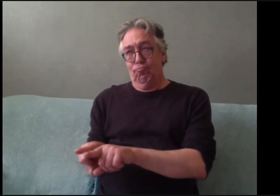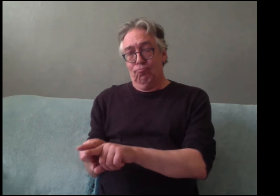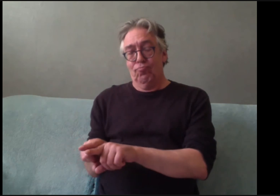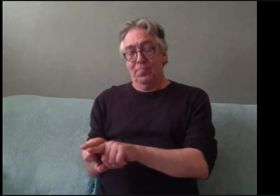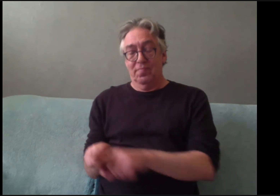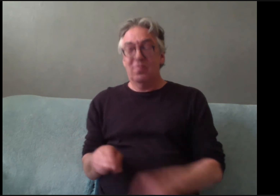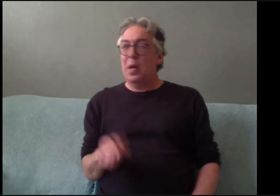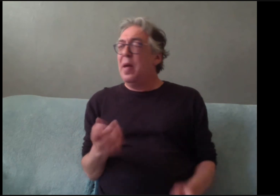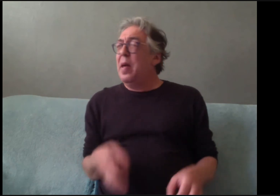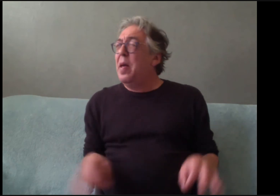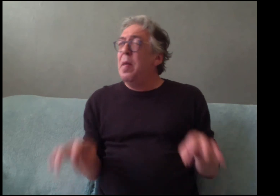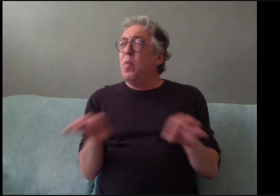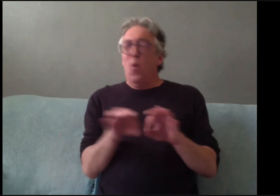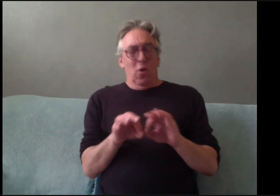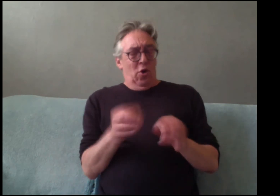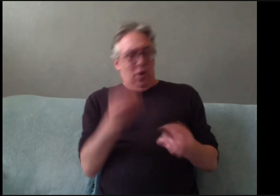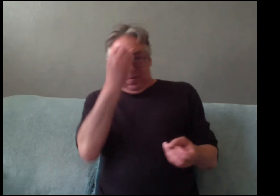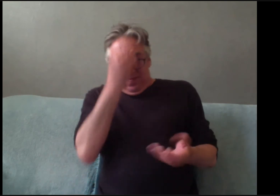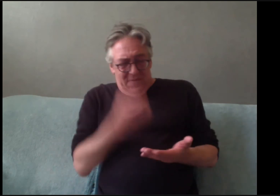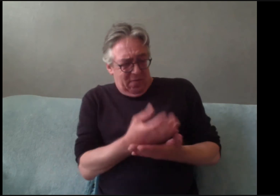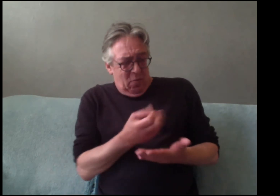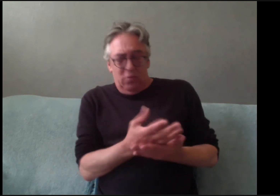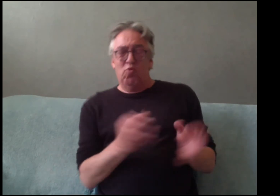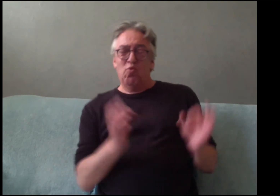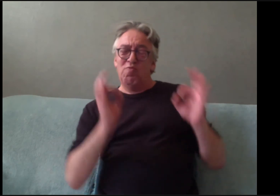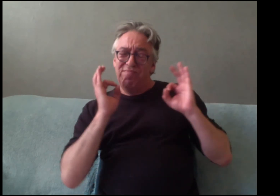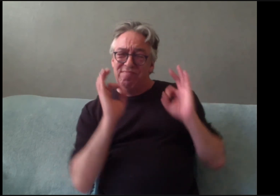to communicate in an accessible manner.